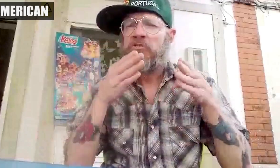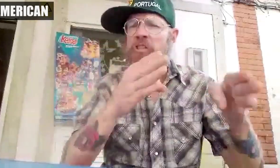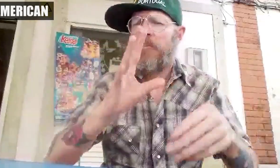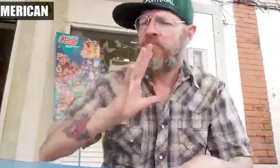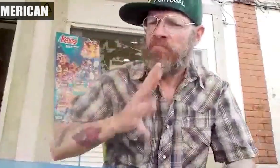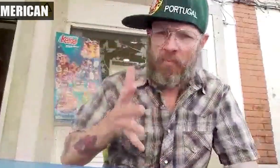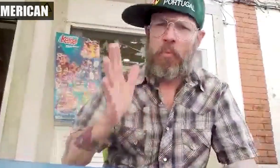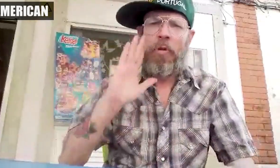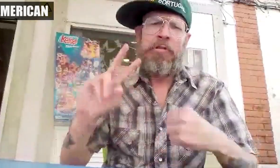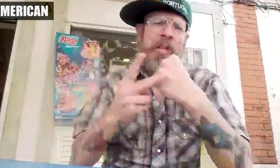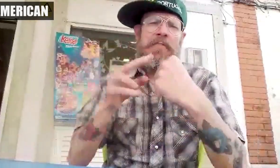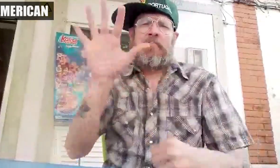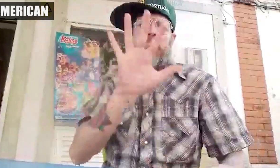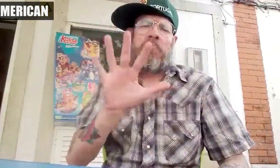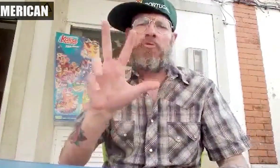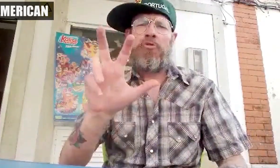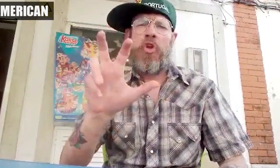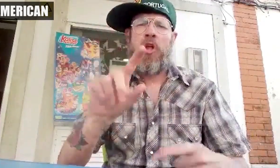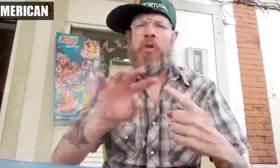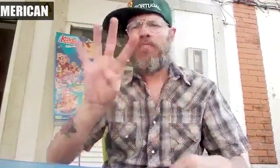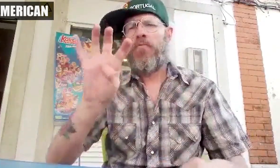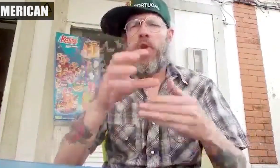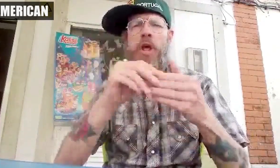This will save you about $300 to $400 a month.